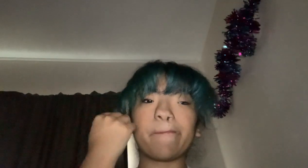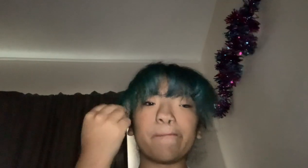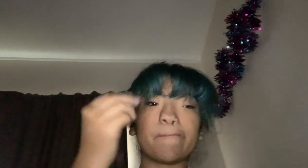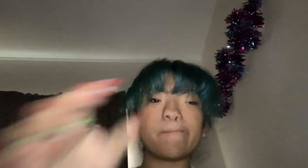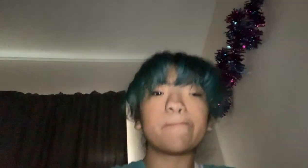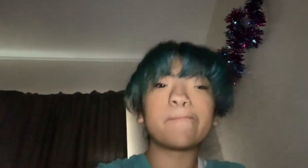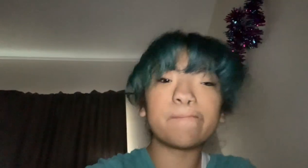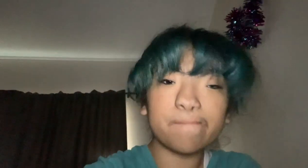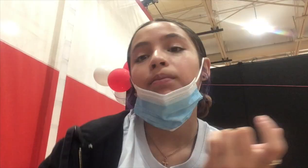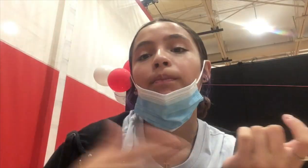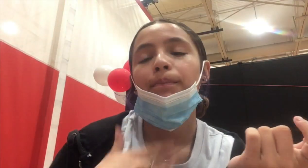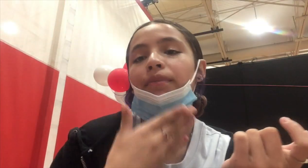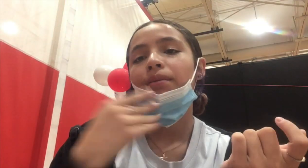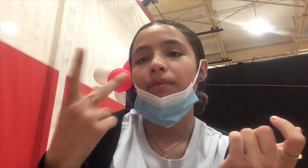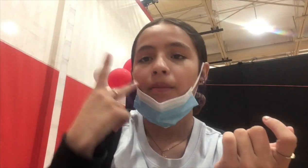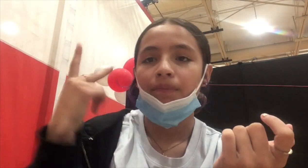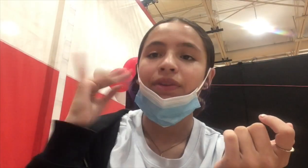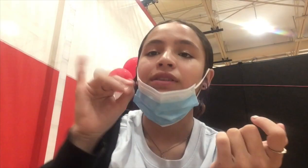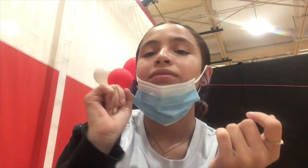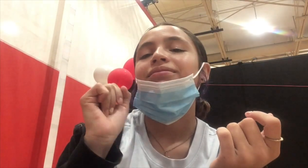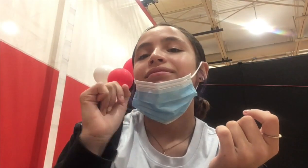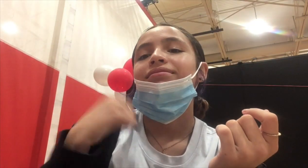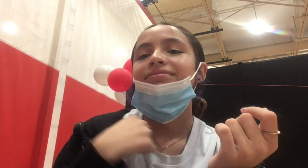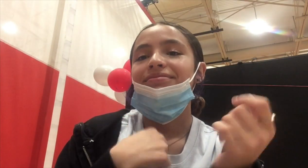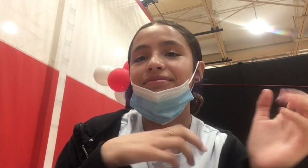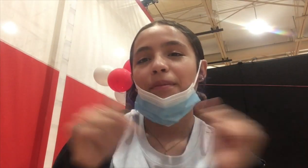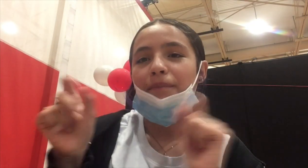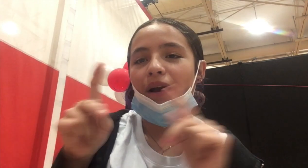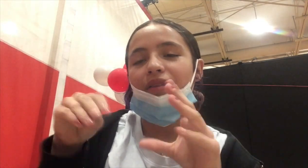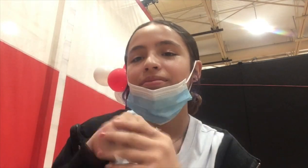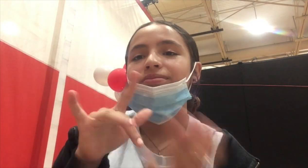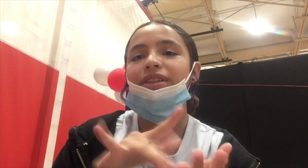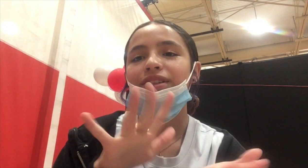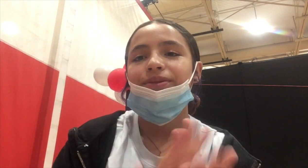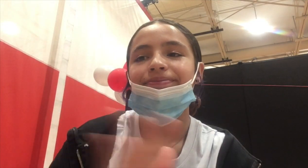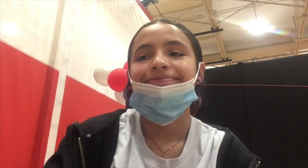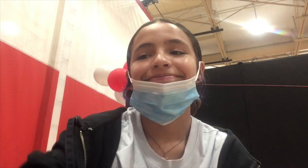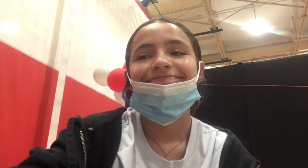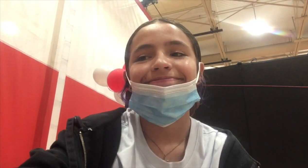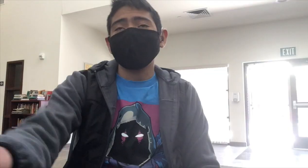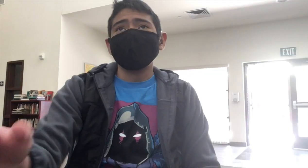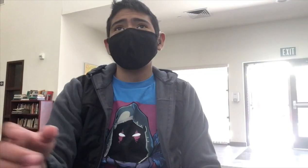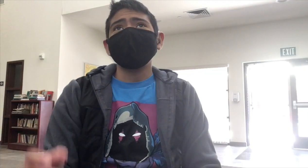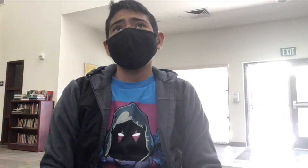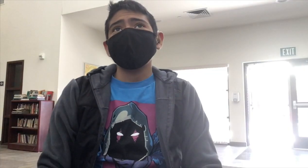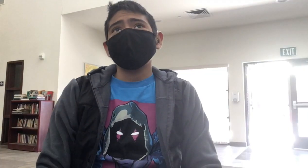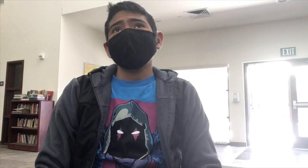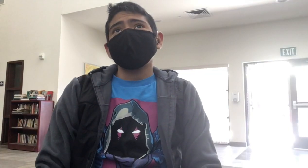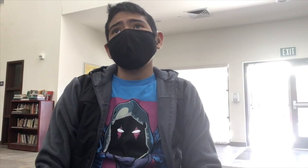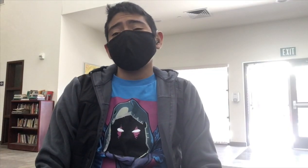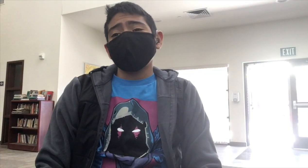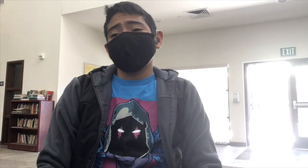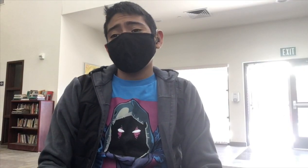That was my favorite memory. Best memory. Is in middle school.